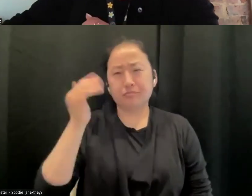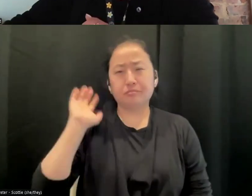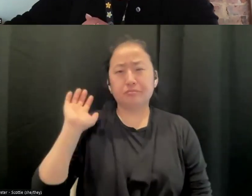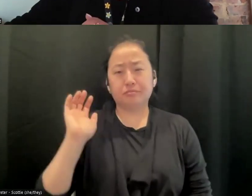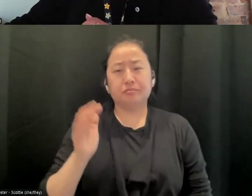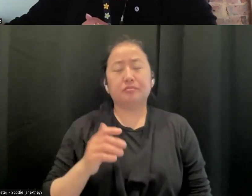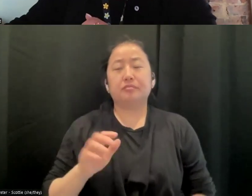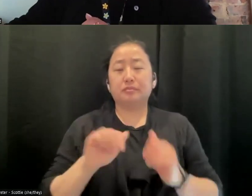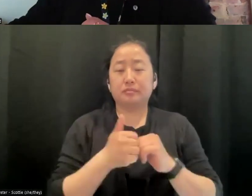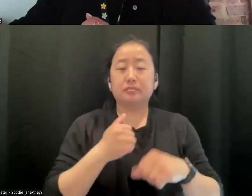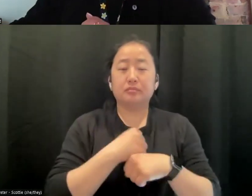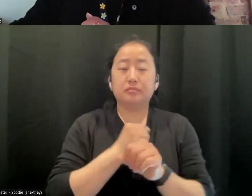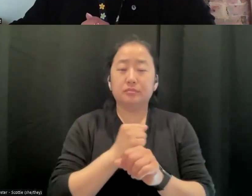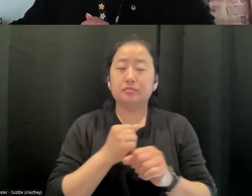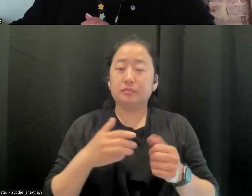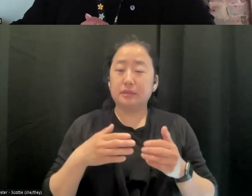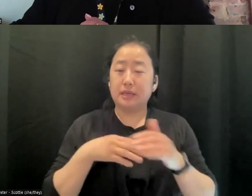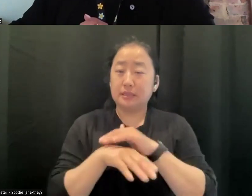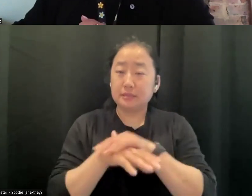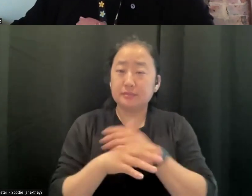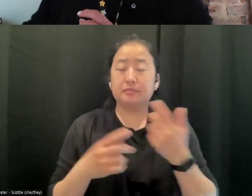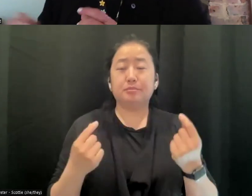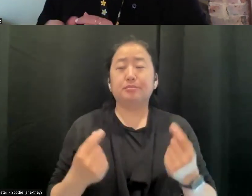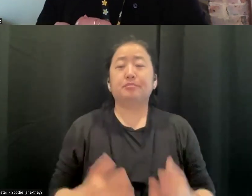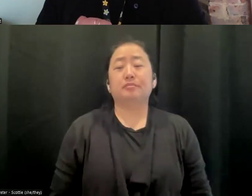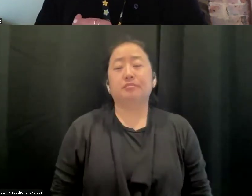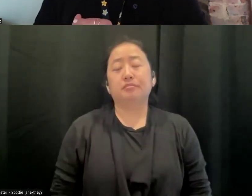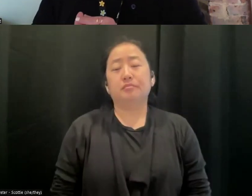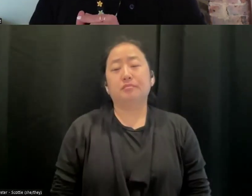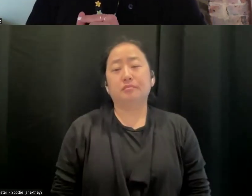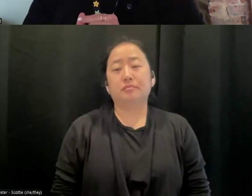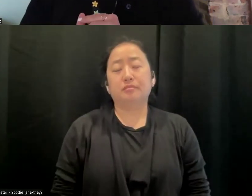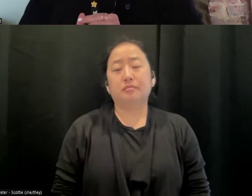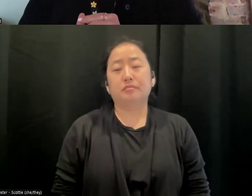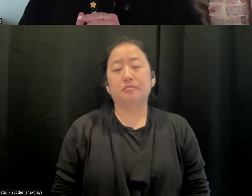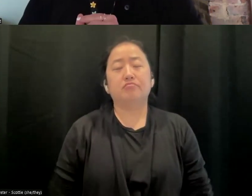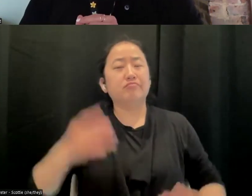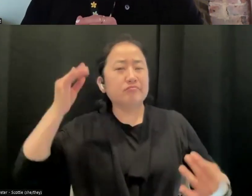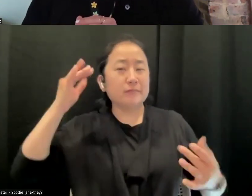make things accessible, also consider if you are having an event that might be overnight,